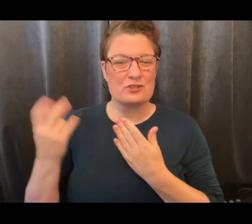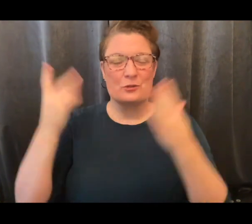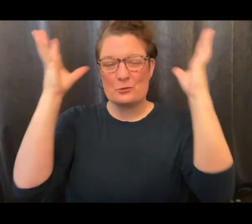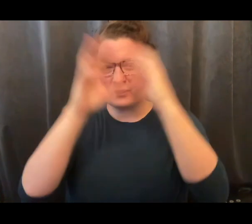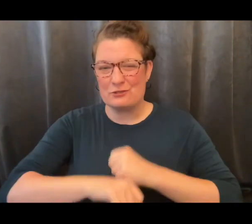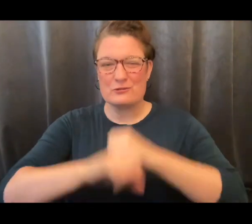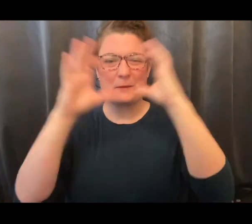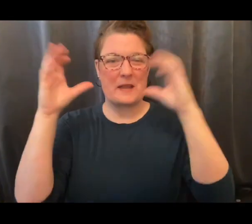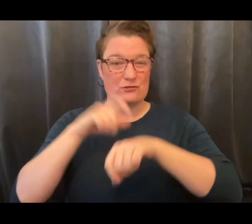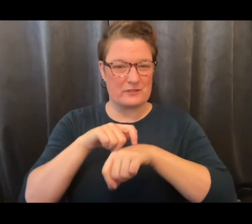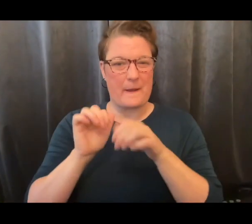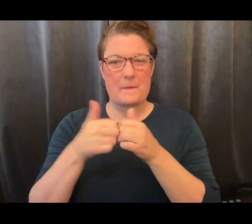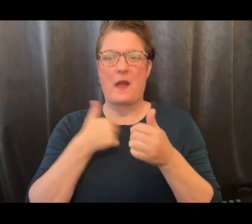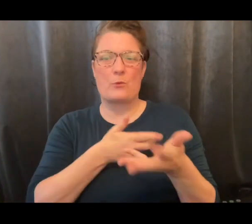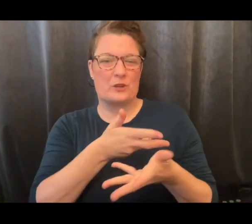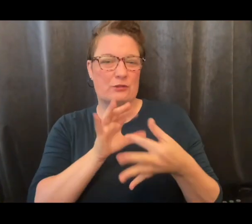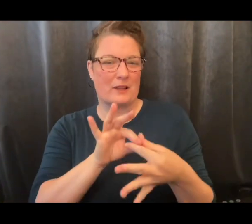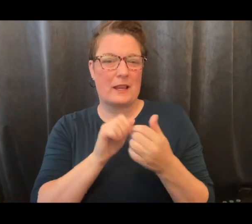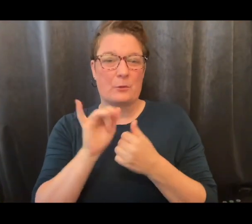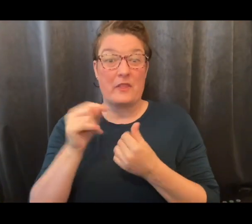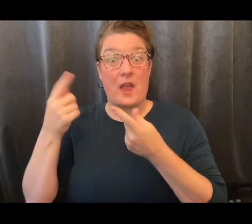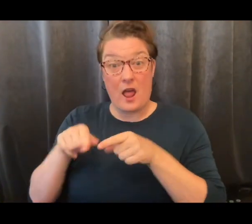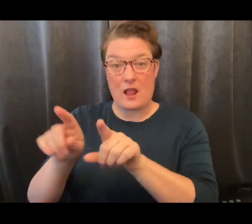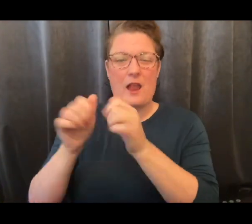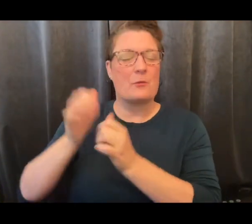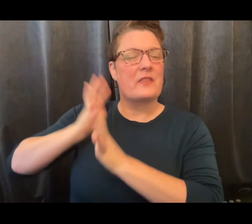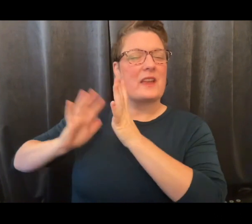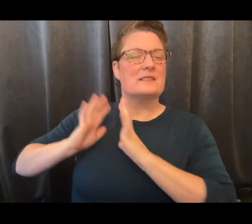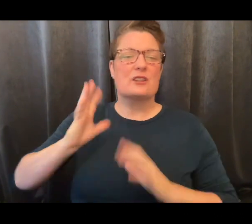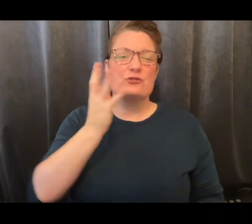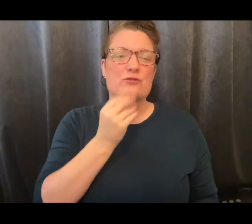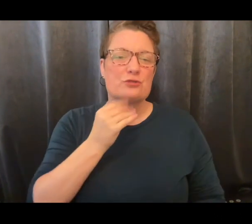the ways we relate to it, aligning with ancestral Jewish traditions and honoring